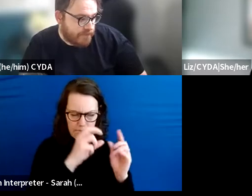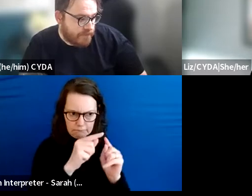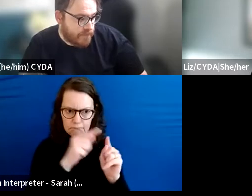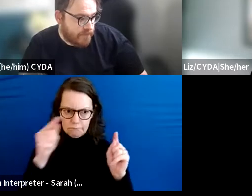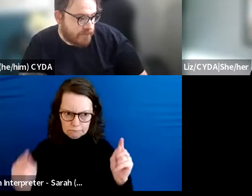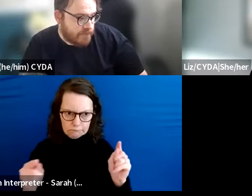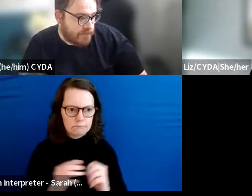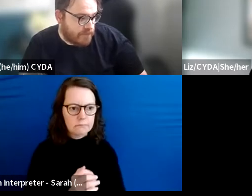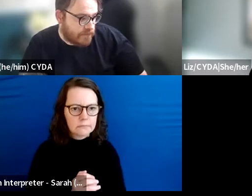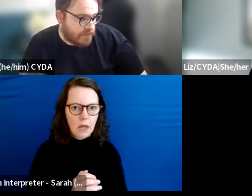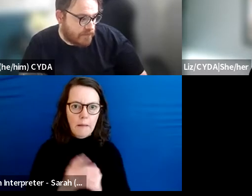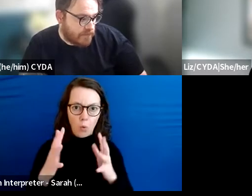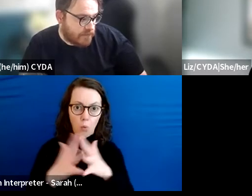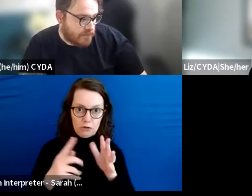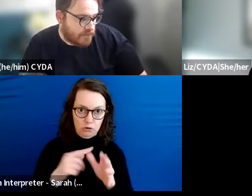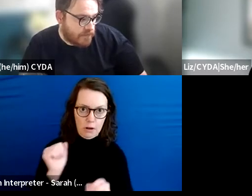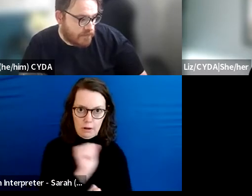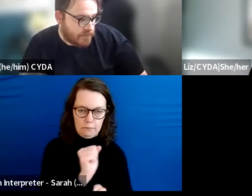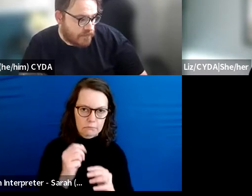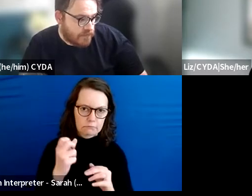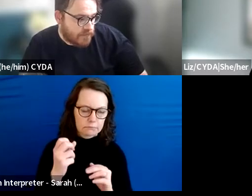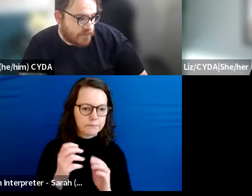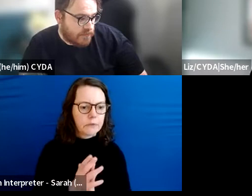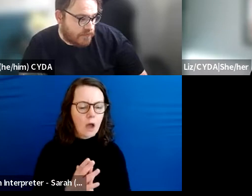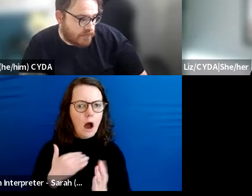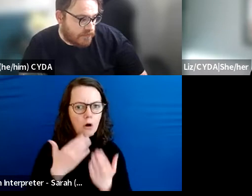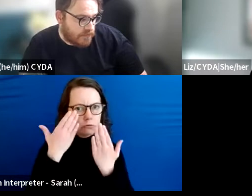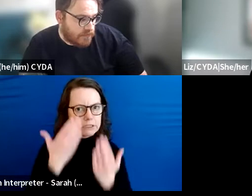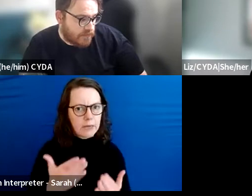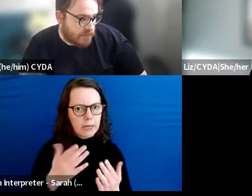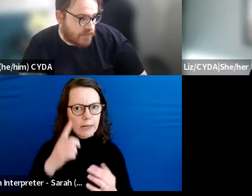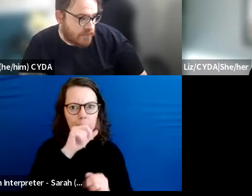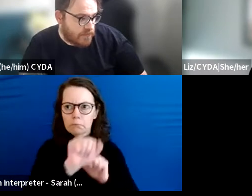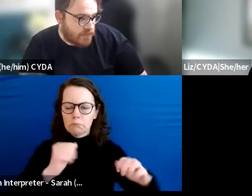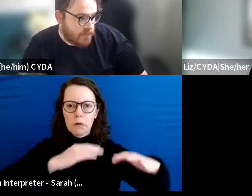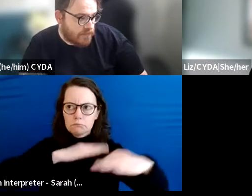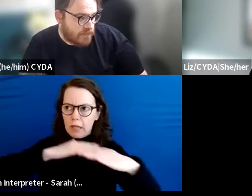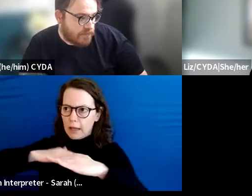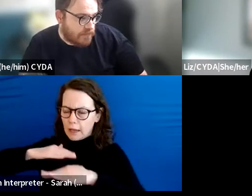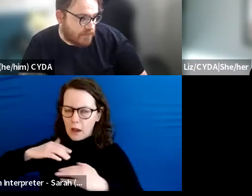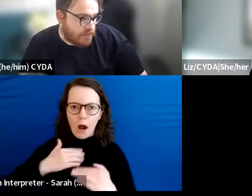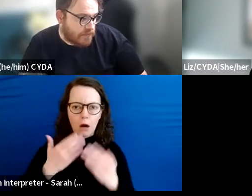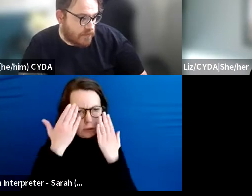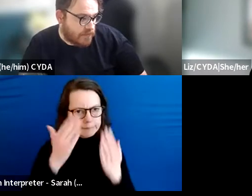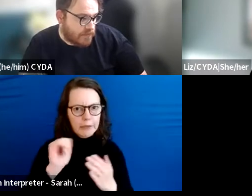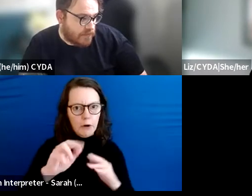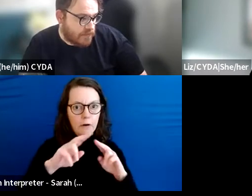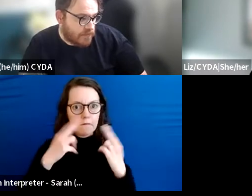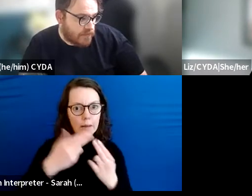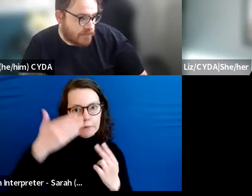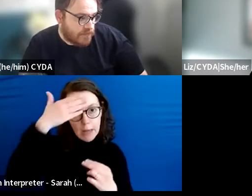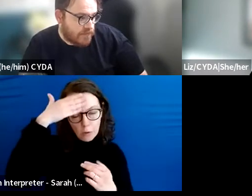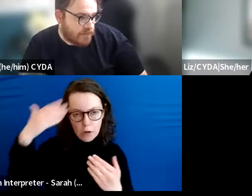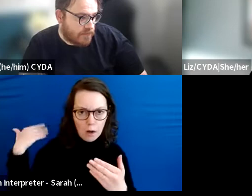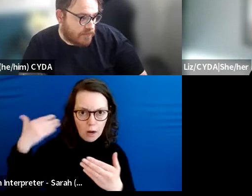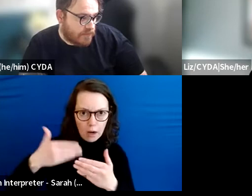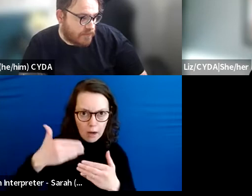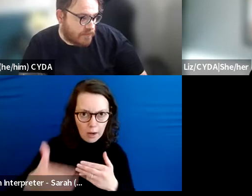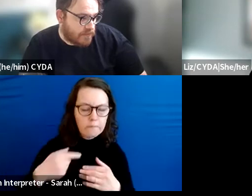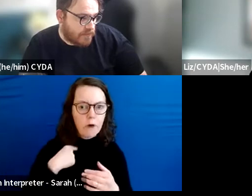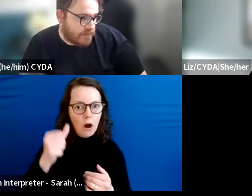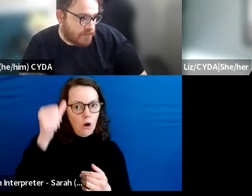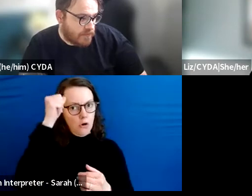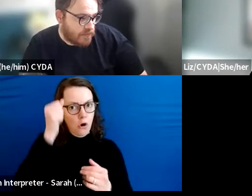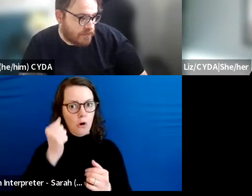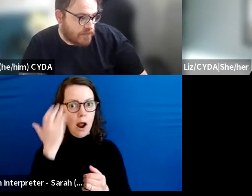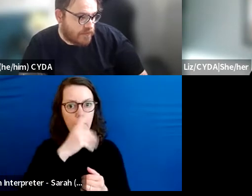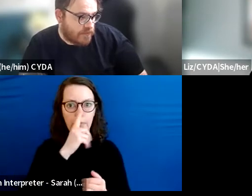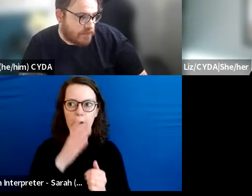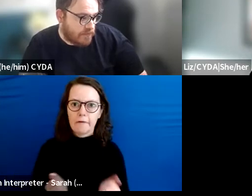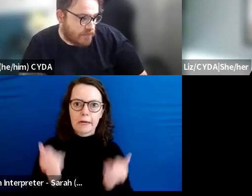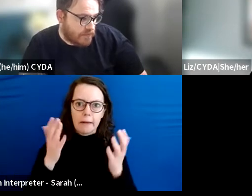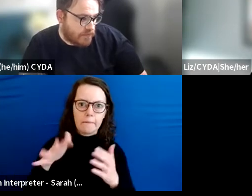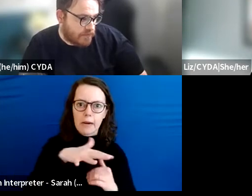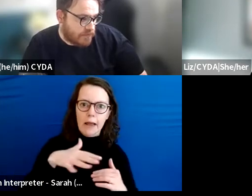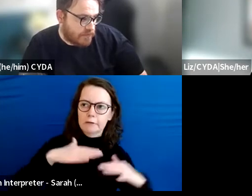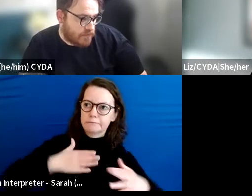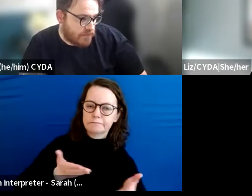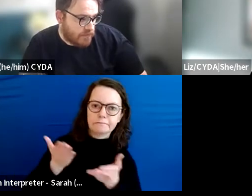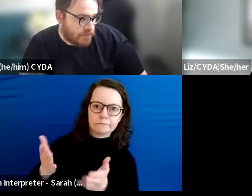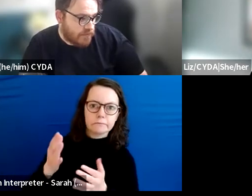We would like to acknowledge the traditional owners in the land on which we work live and play, you pay deep respects to elder's past present and emerging and acknowledge that sovereignty was never ceded this always was and always will be Aboriginal land.